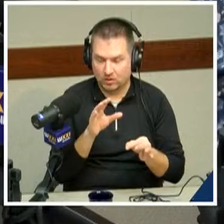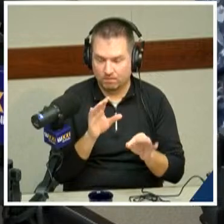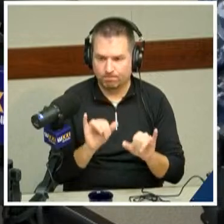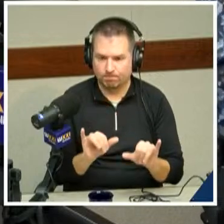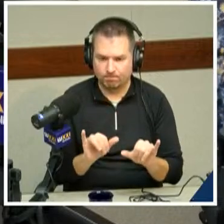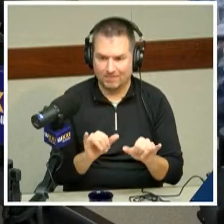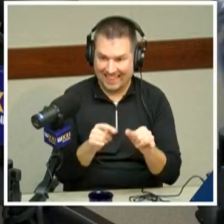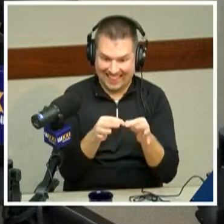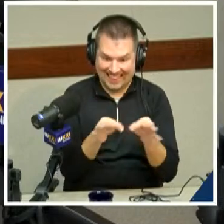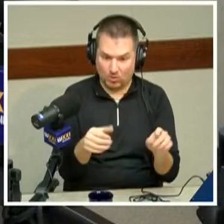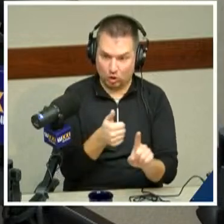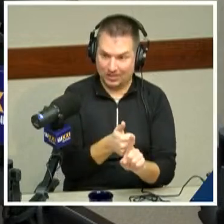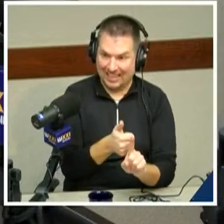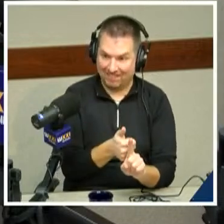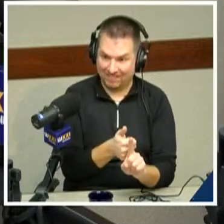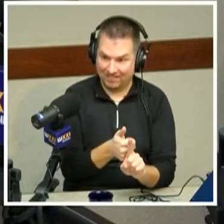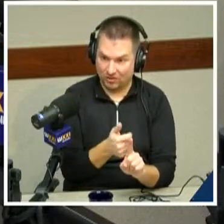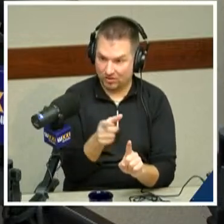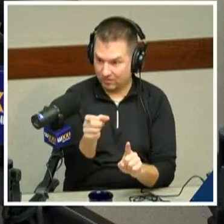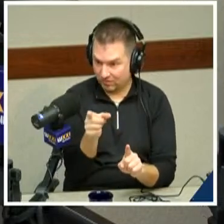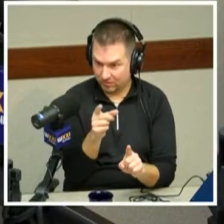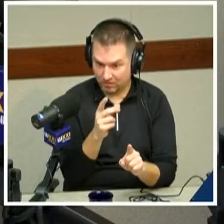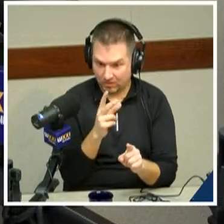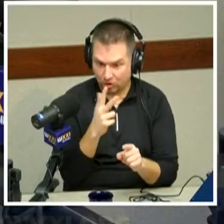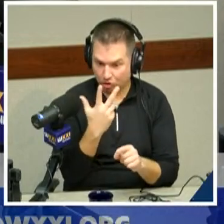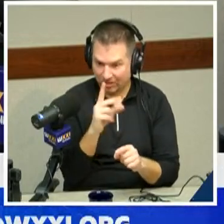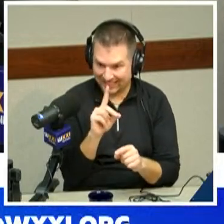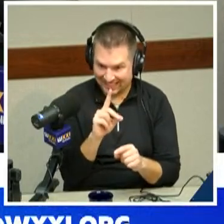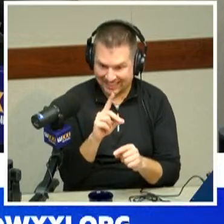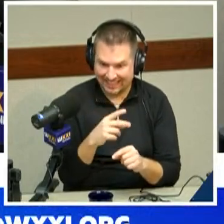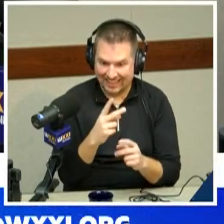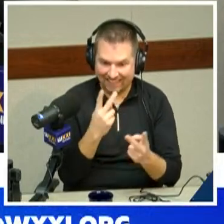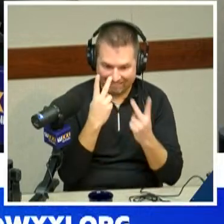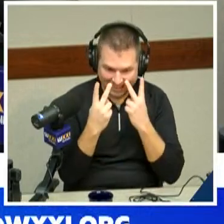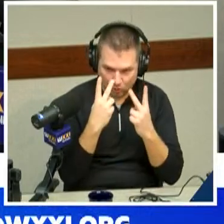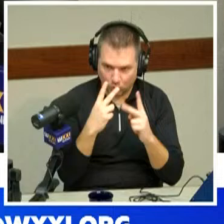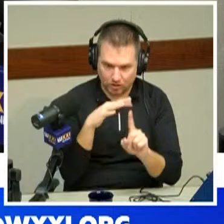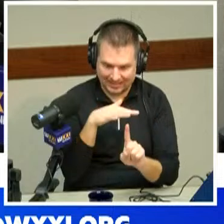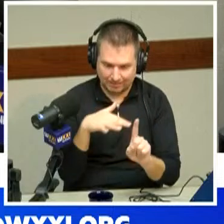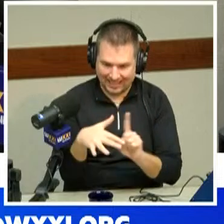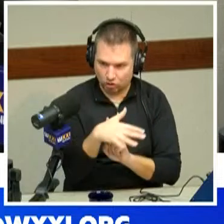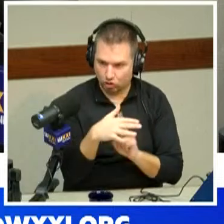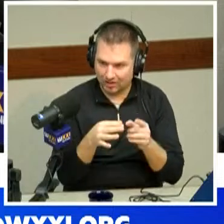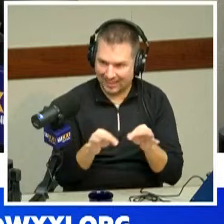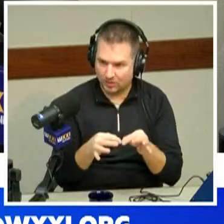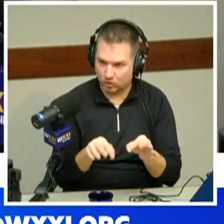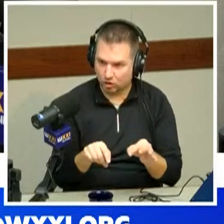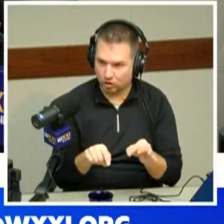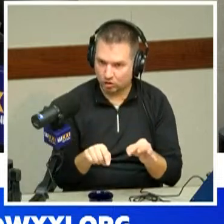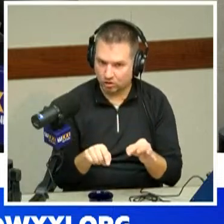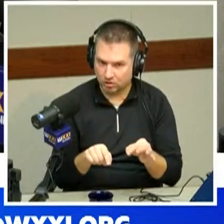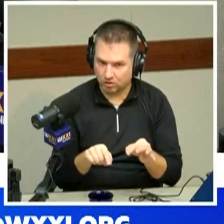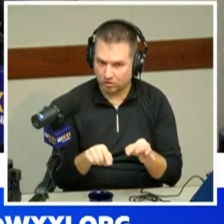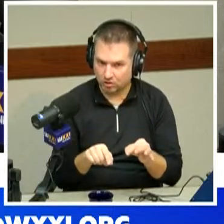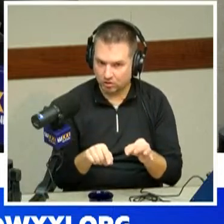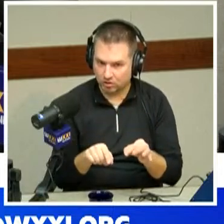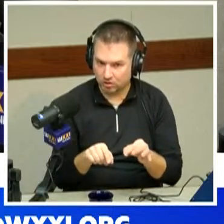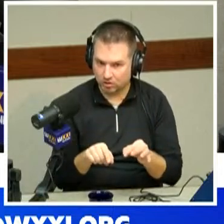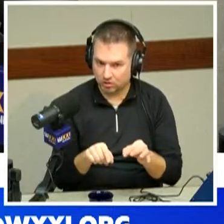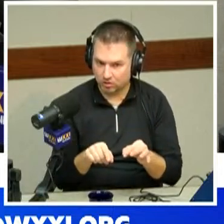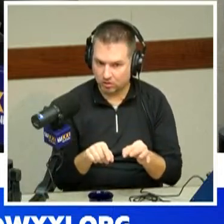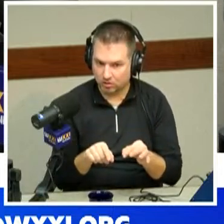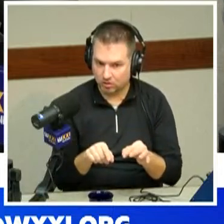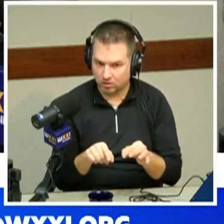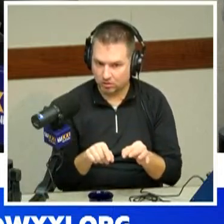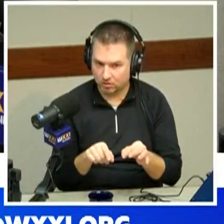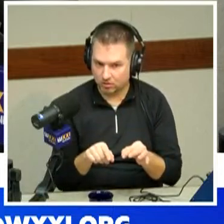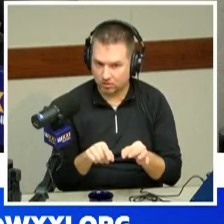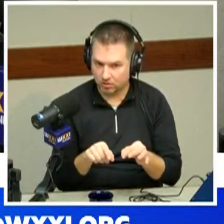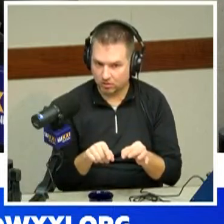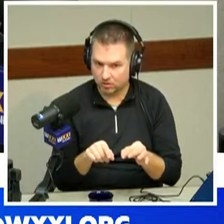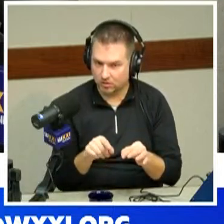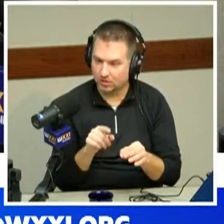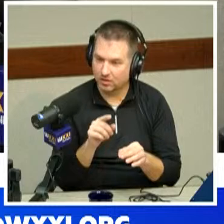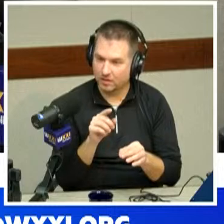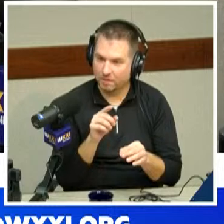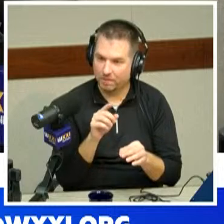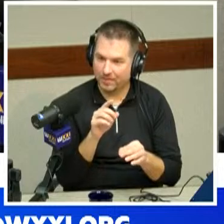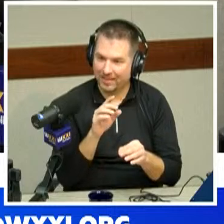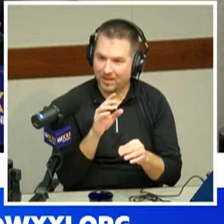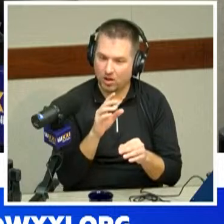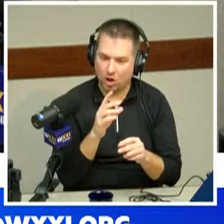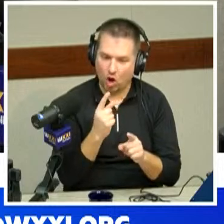itself as a three as the visual spatial language and also the kind of appropriate an ethical way